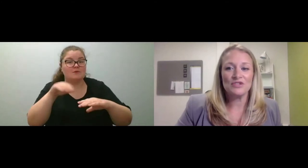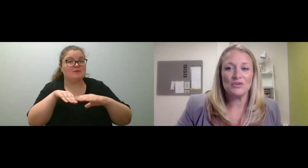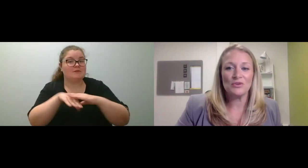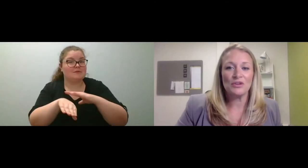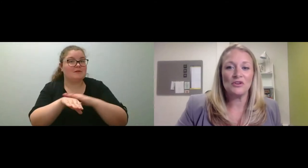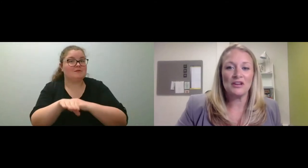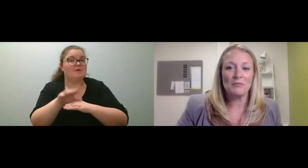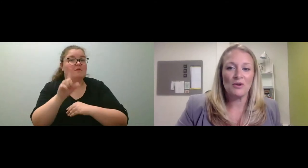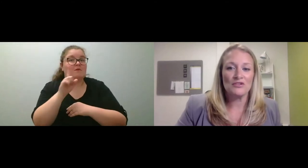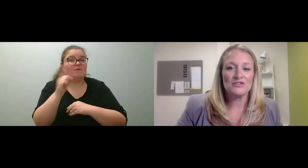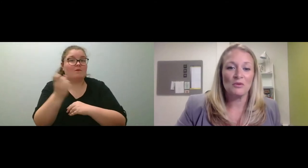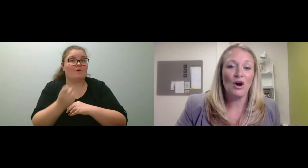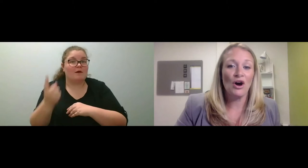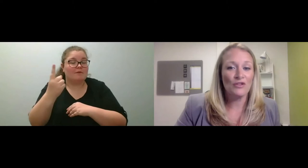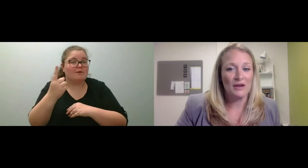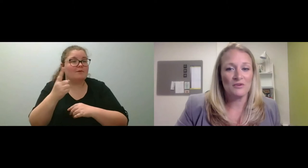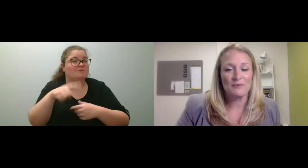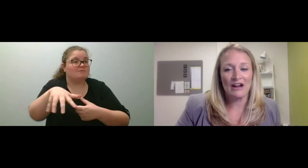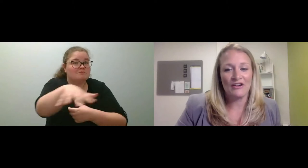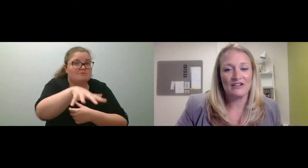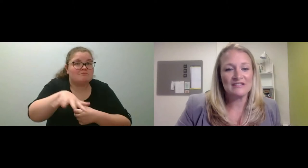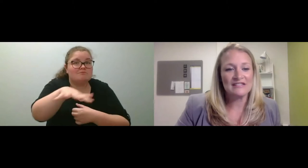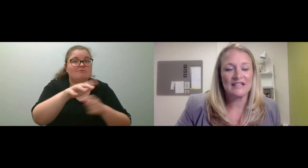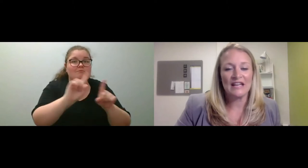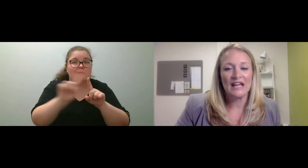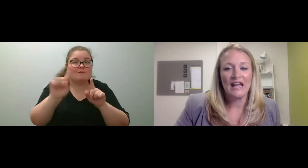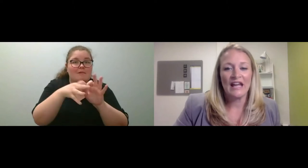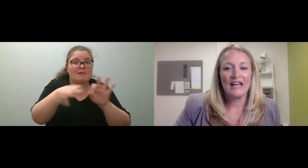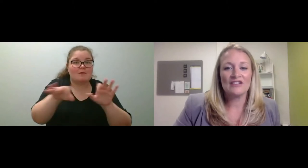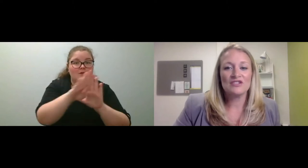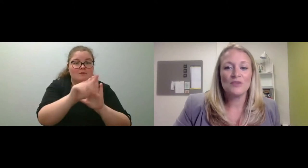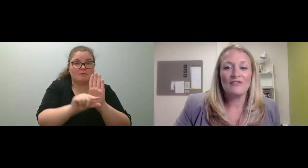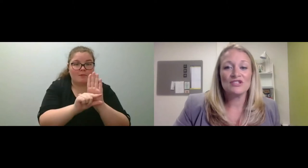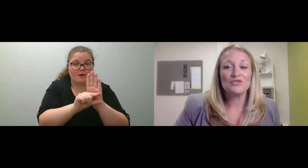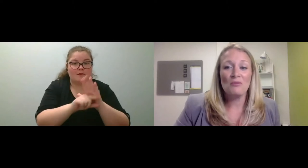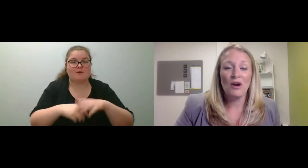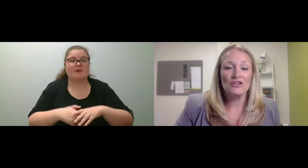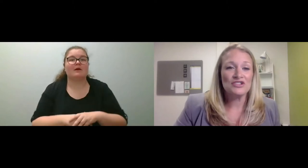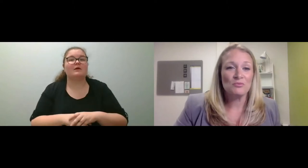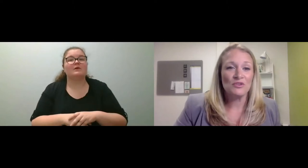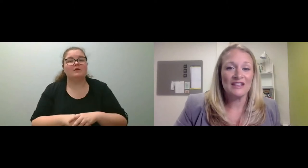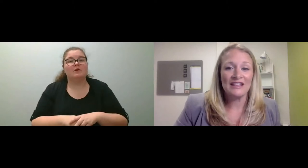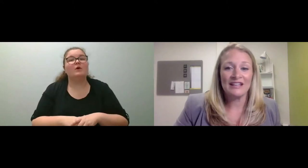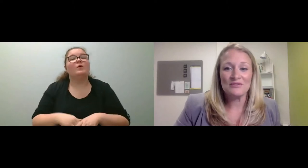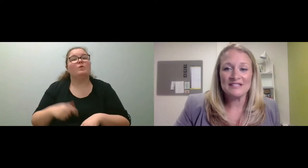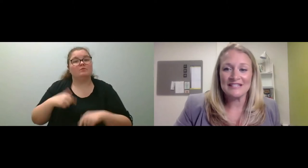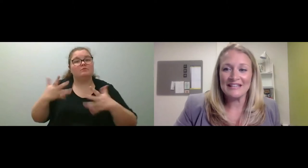to community members from all language backgrounds. And we have a strong partnership with the EEOC